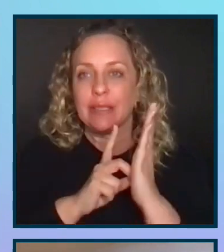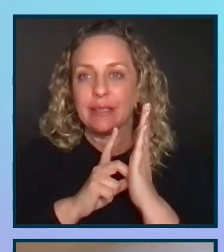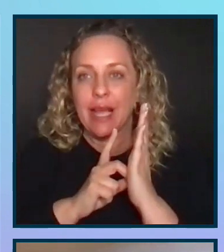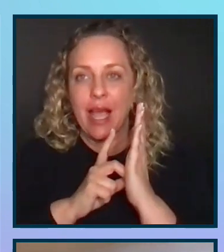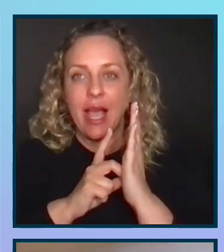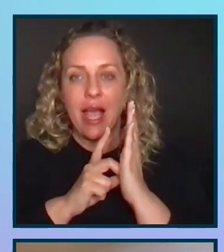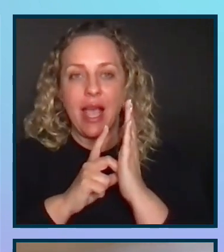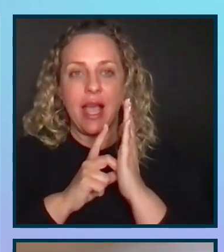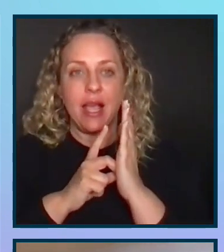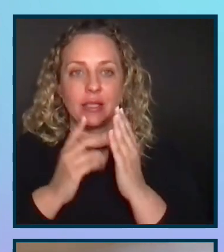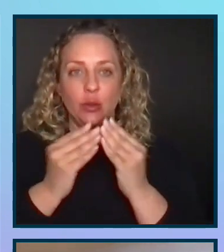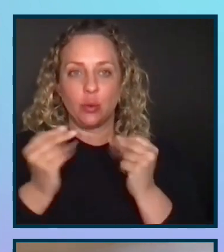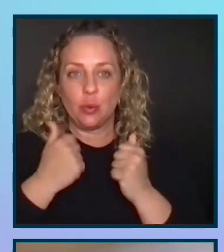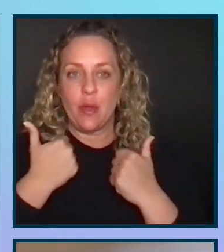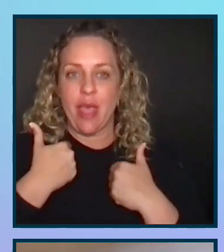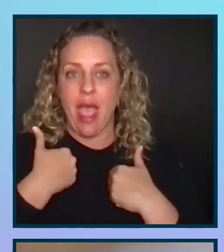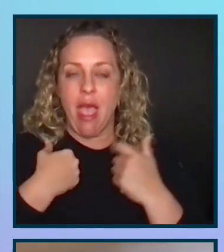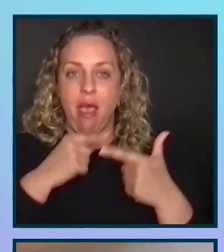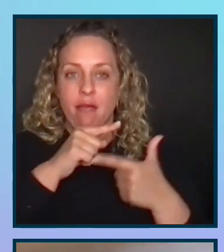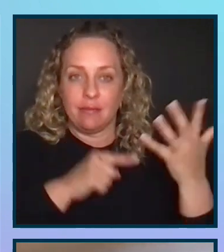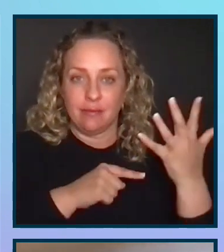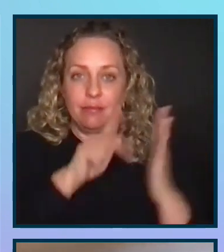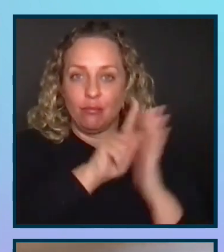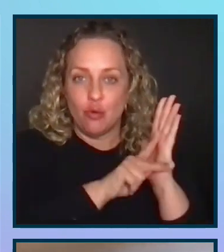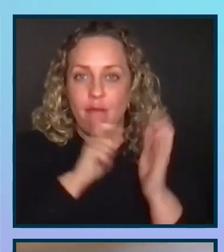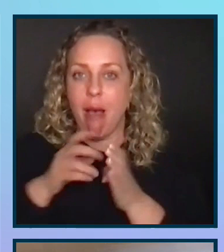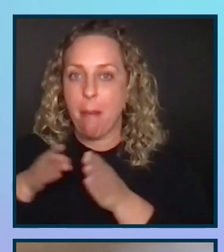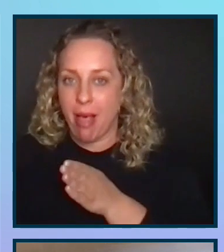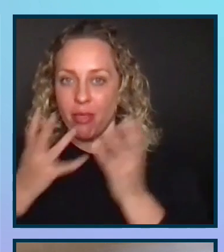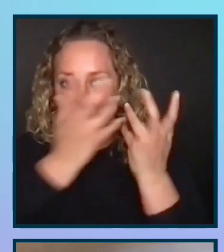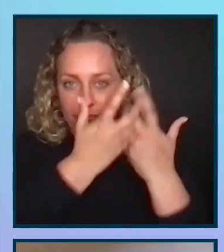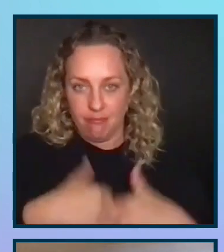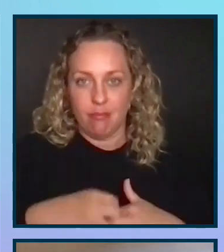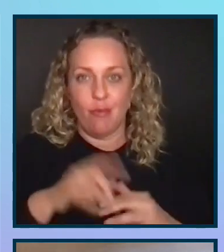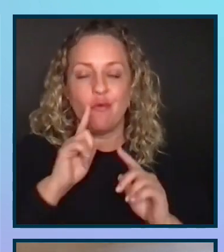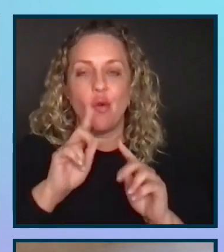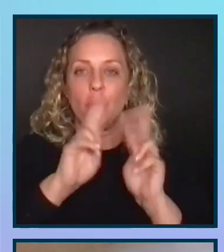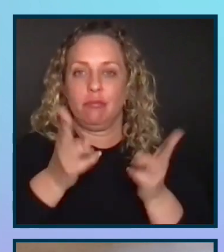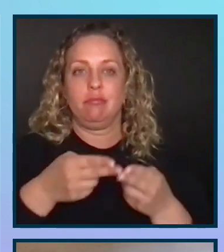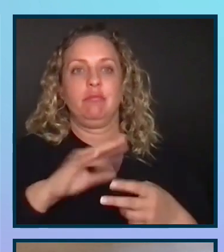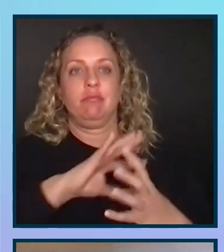that combine different principles and methods from Universal Design, Universal Design for Learning,